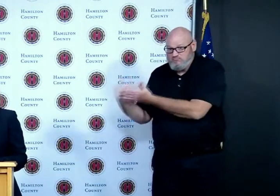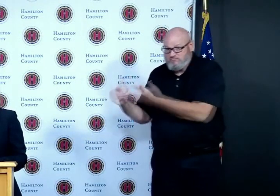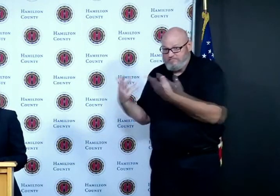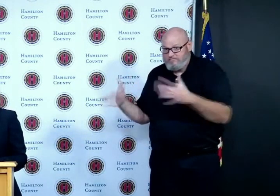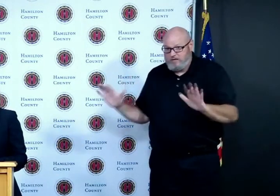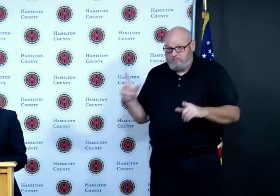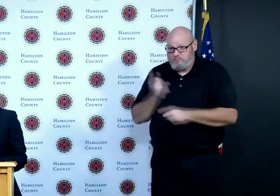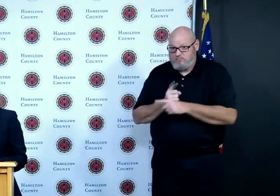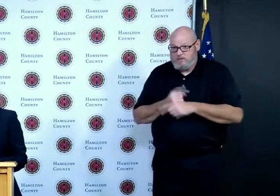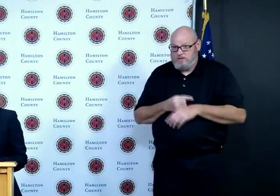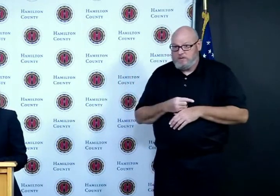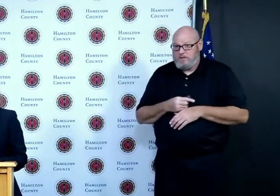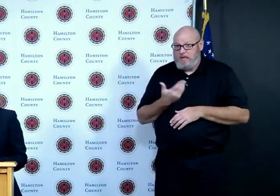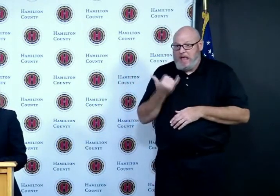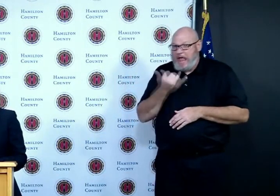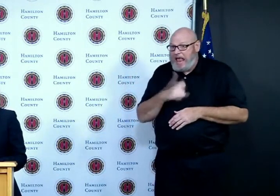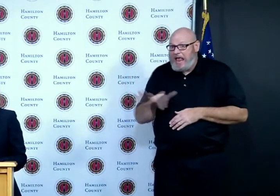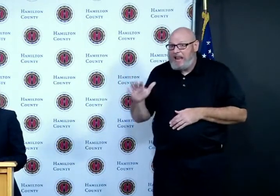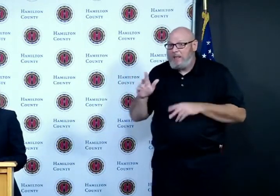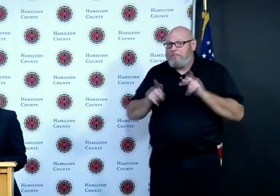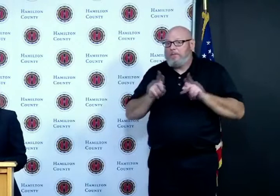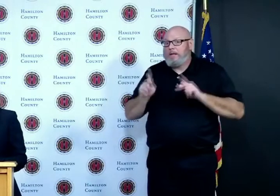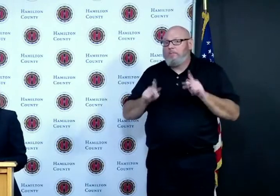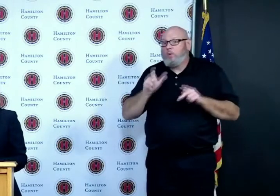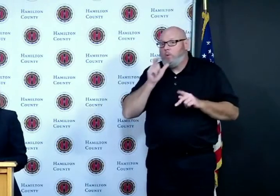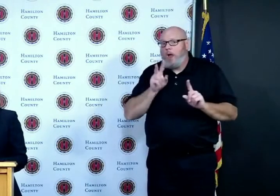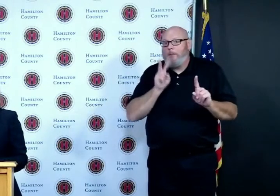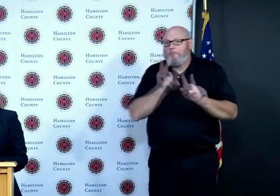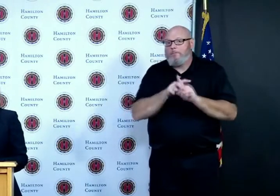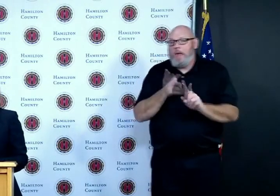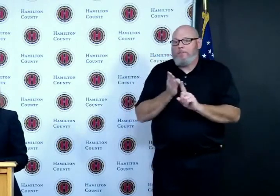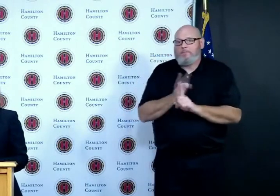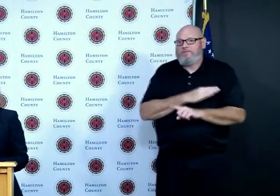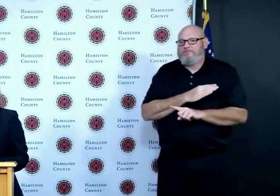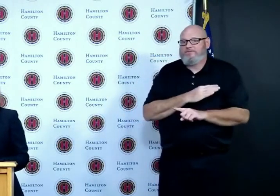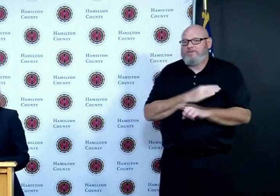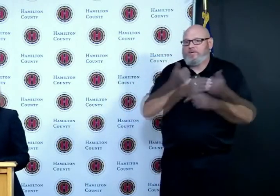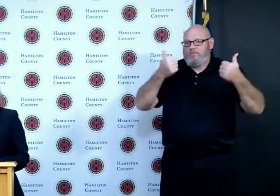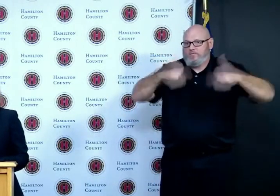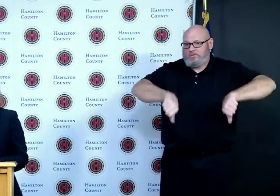left on the list or who applied who who was not able to get any allocation from the first couple